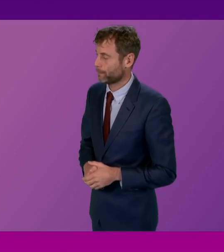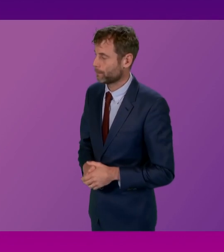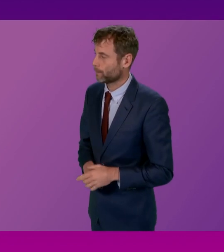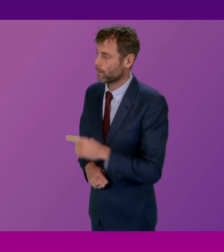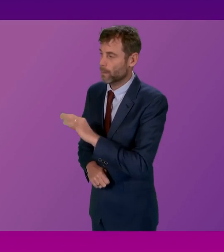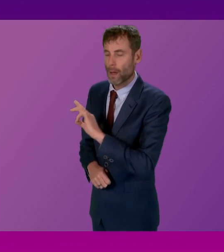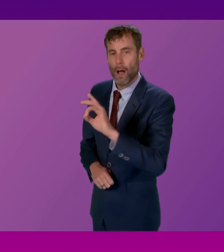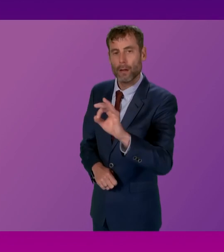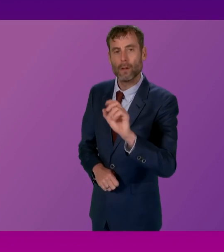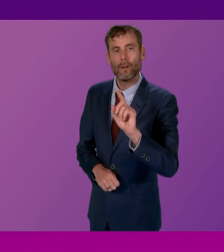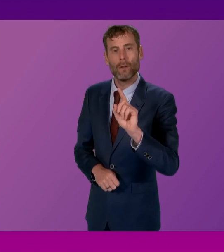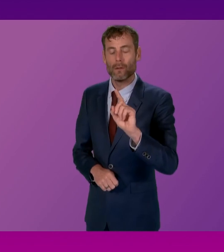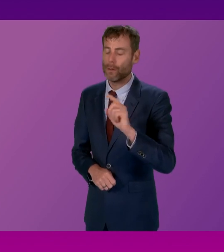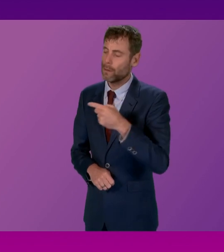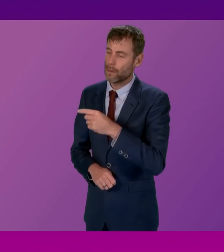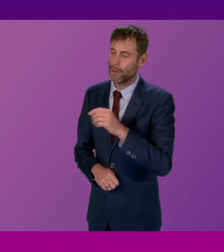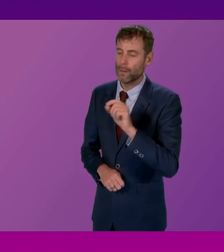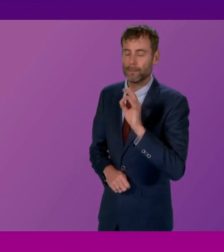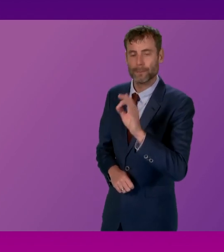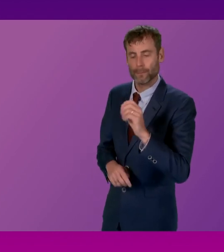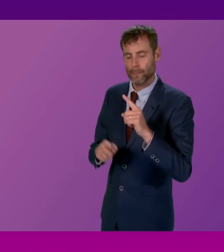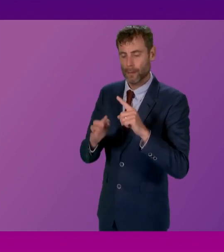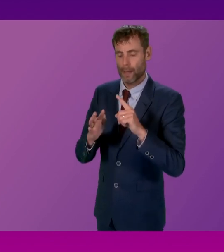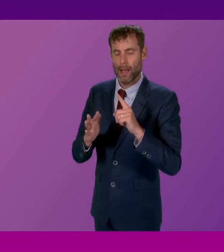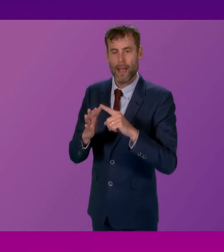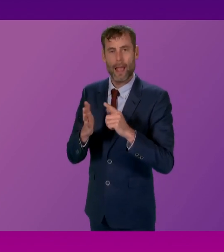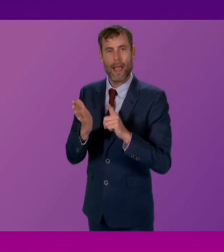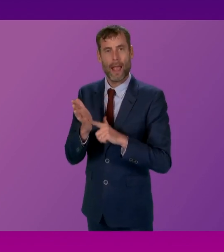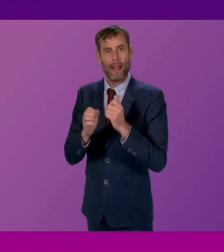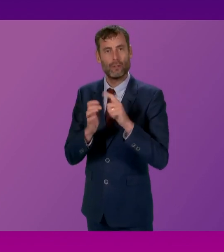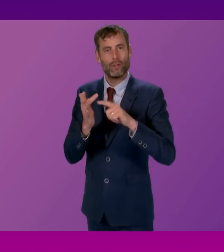When will the chair of the Eljamel independent public inquiry be in post?